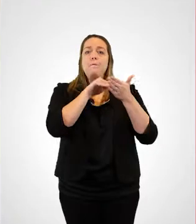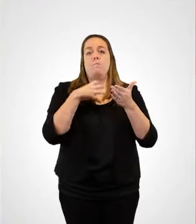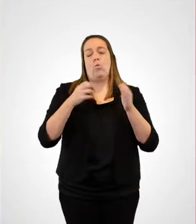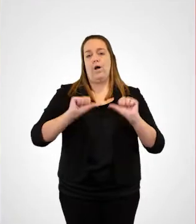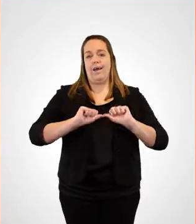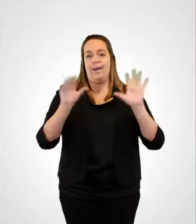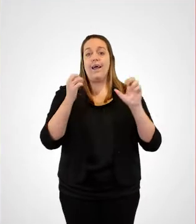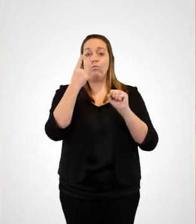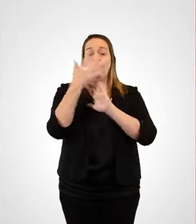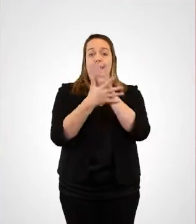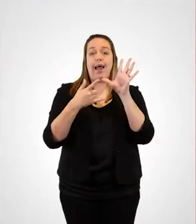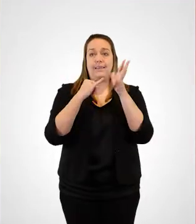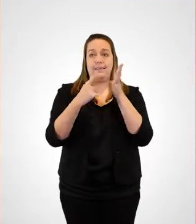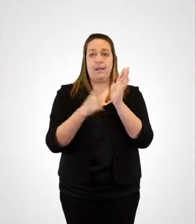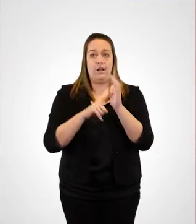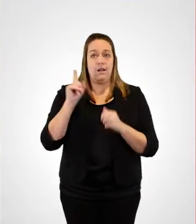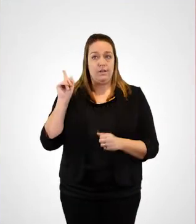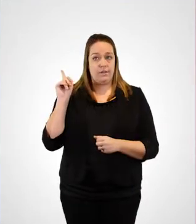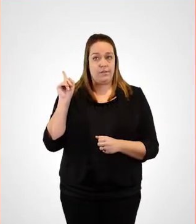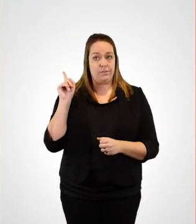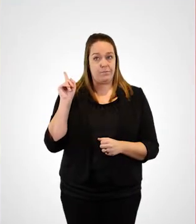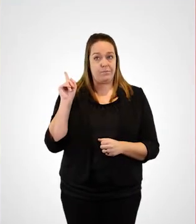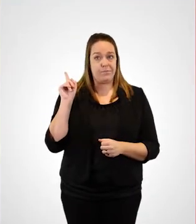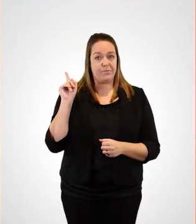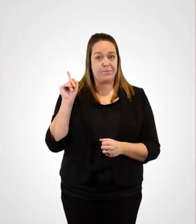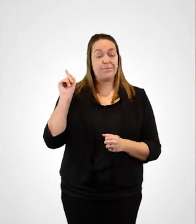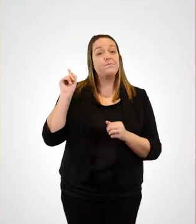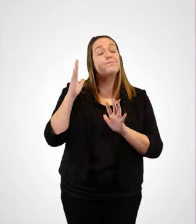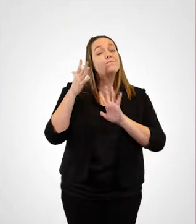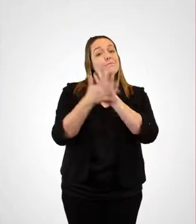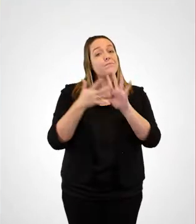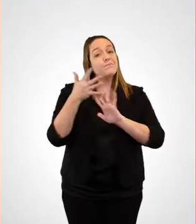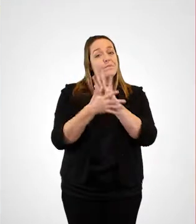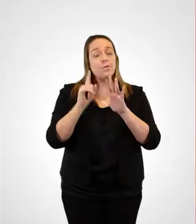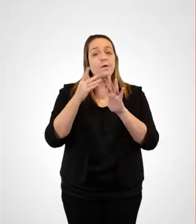there's a sign in ASL that's this. This is the sign that means "too bad".